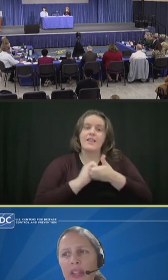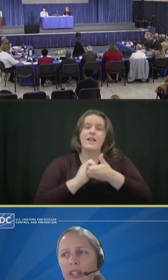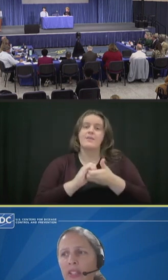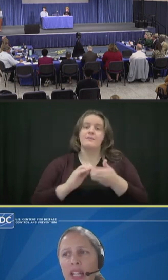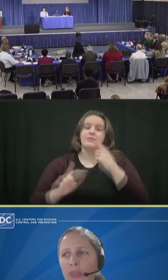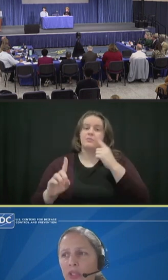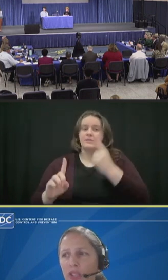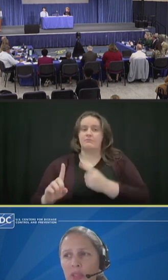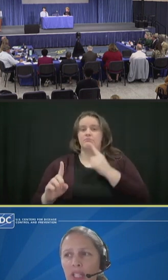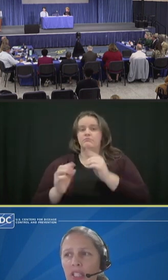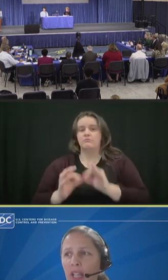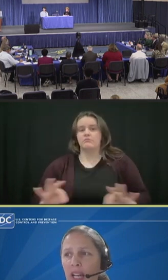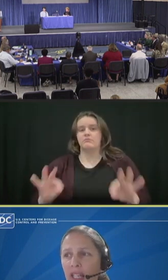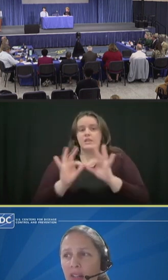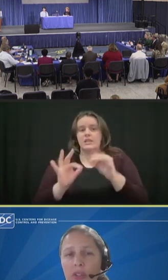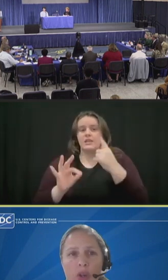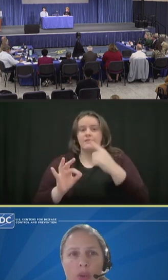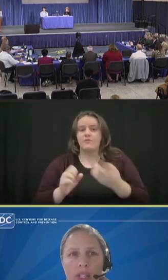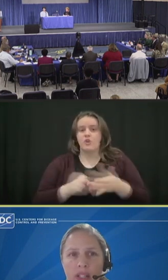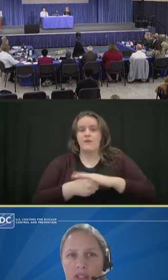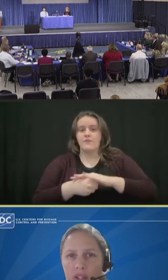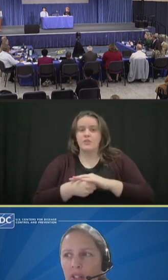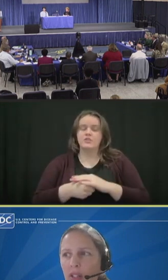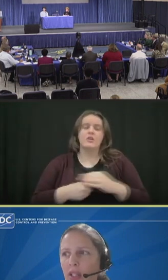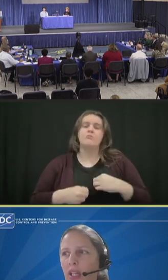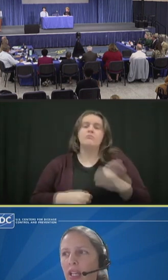These steps are just meant to be high level and only a start. And